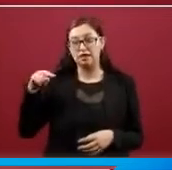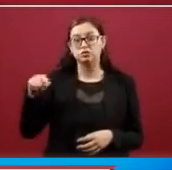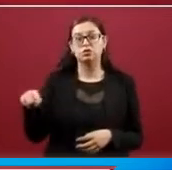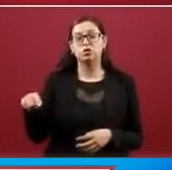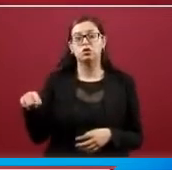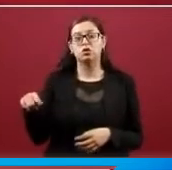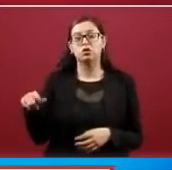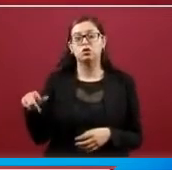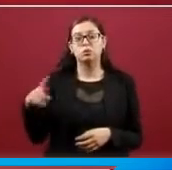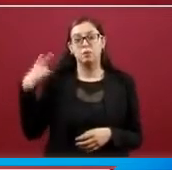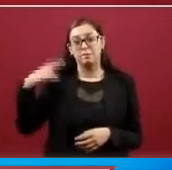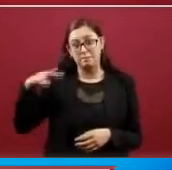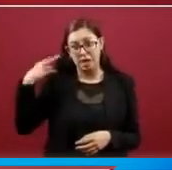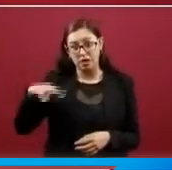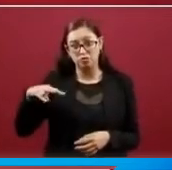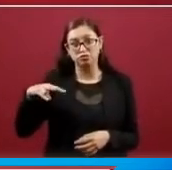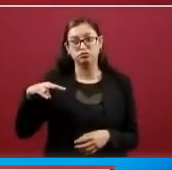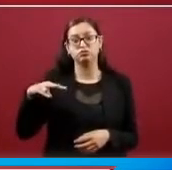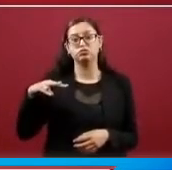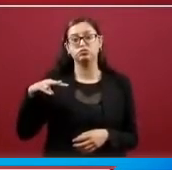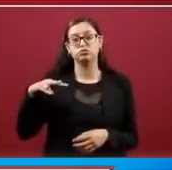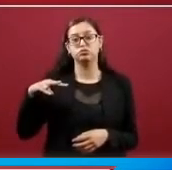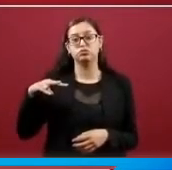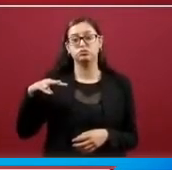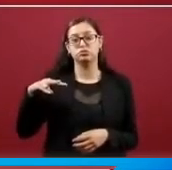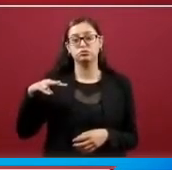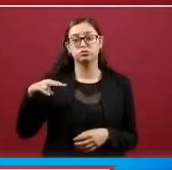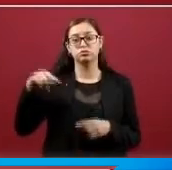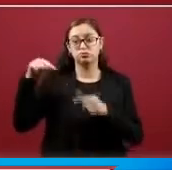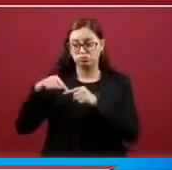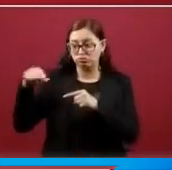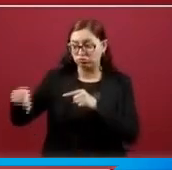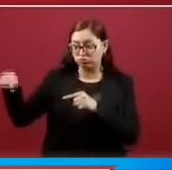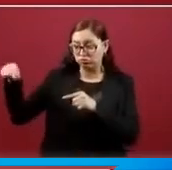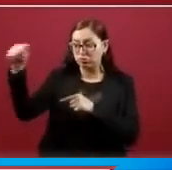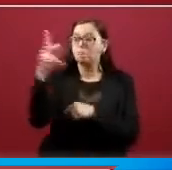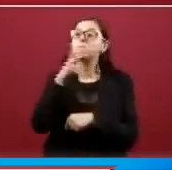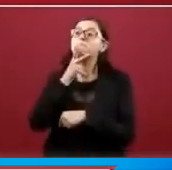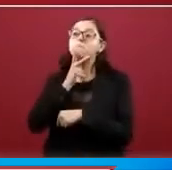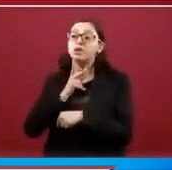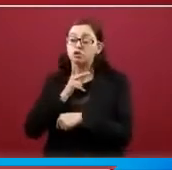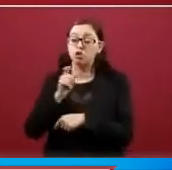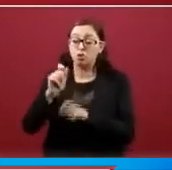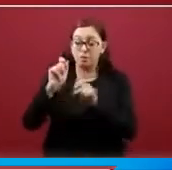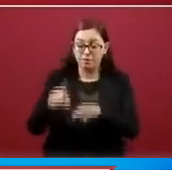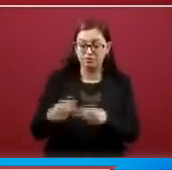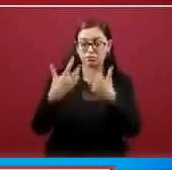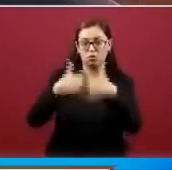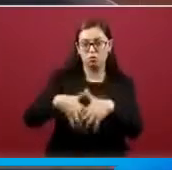promoting development and caring for investment, jobs and public and private investment, national and foreign